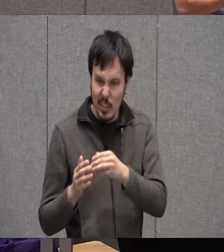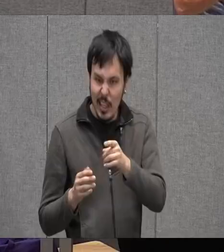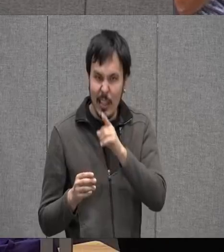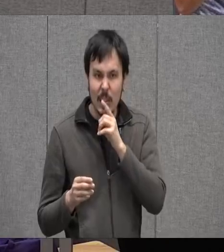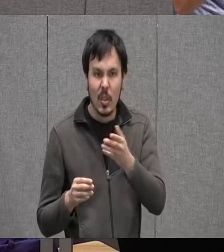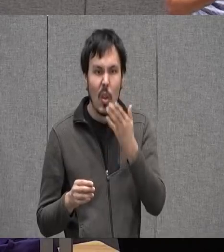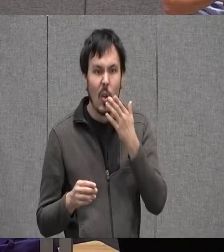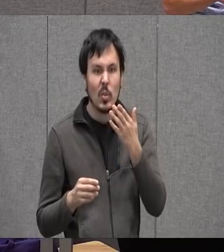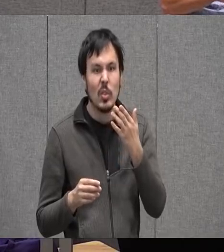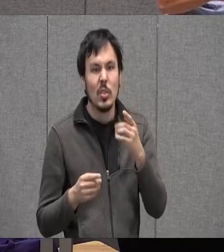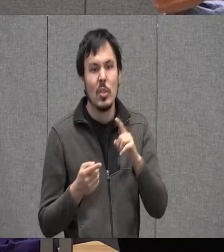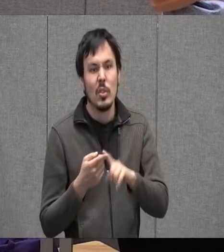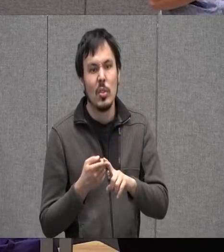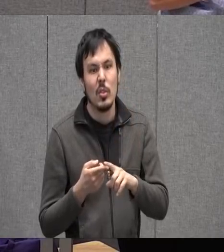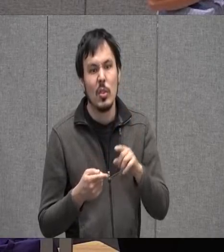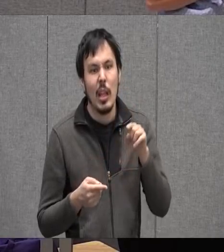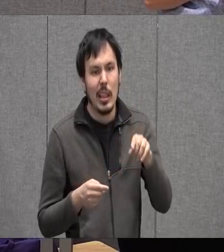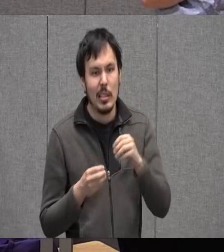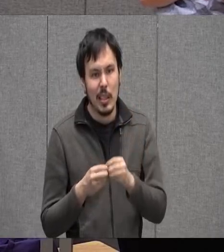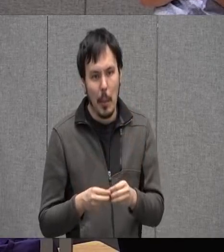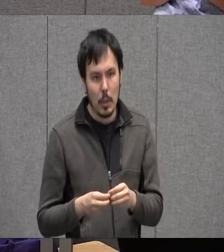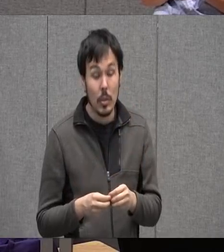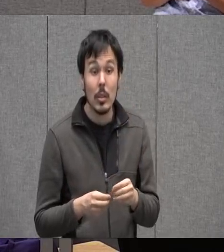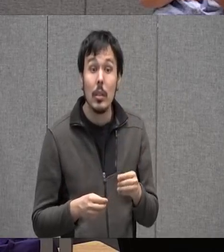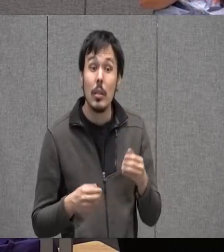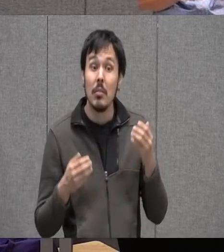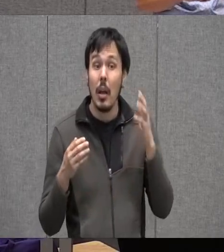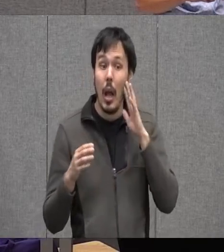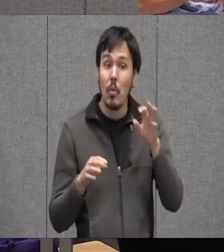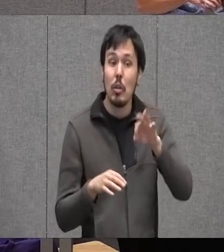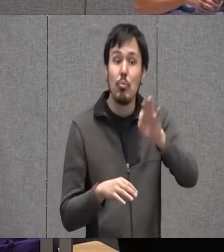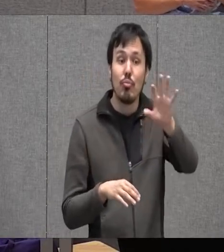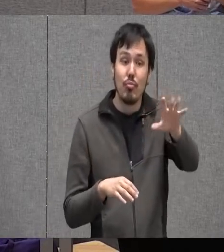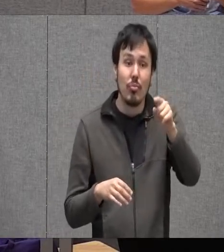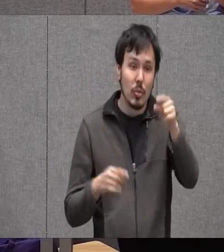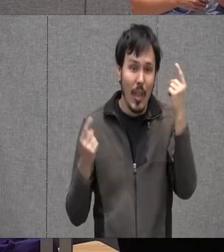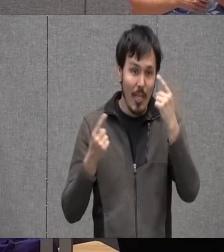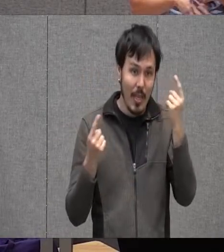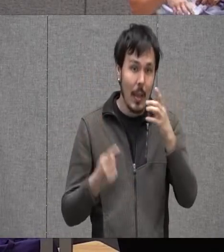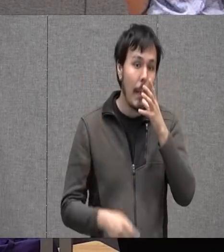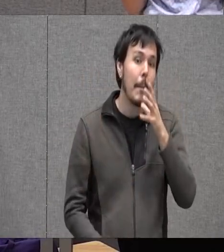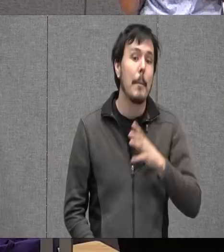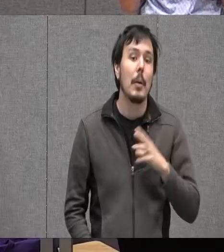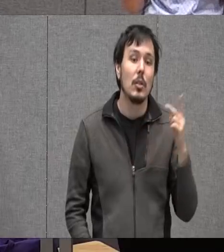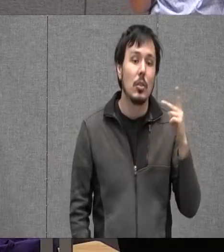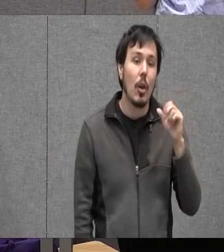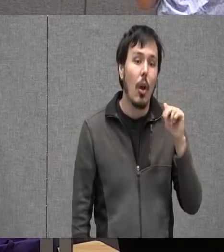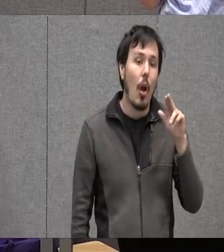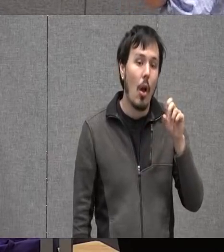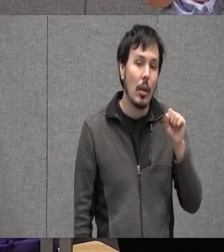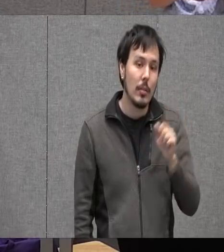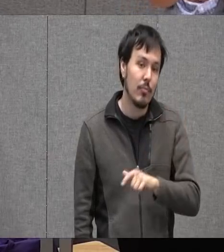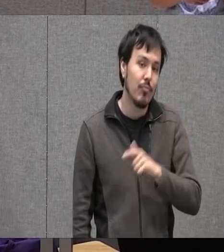So, I'm going to leave you with that, and Ms. Karnas will be coming to talk to you about a book.